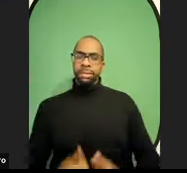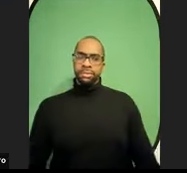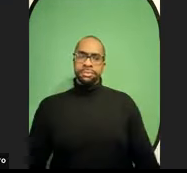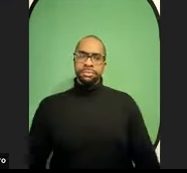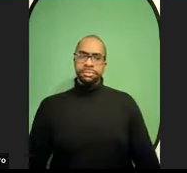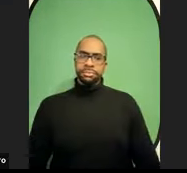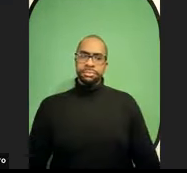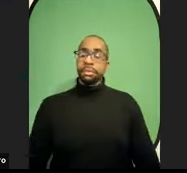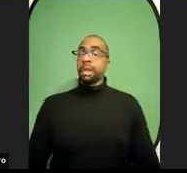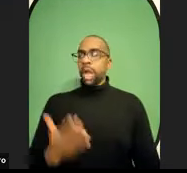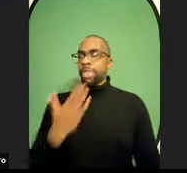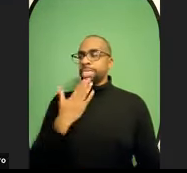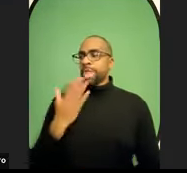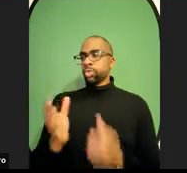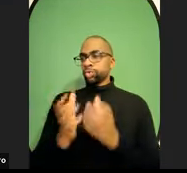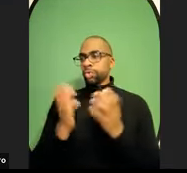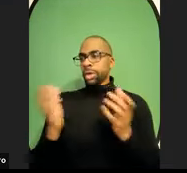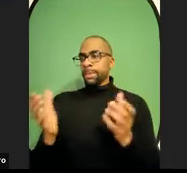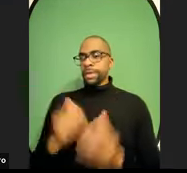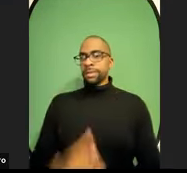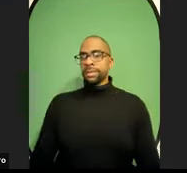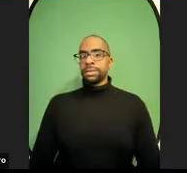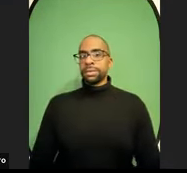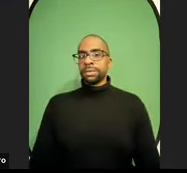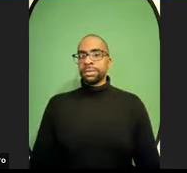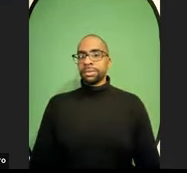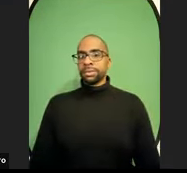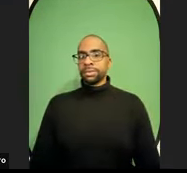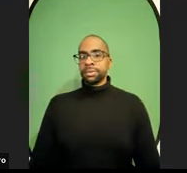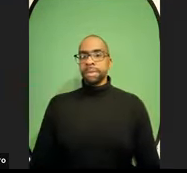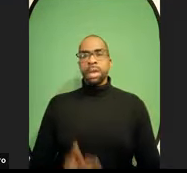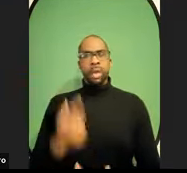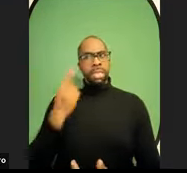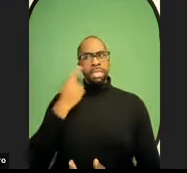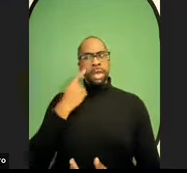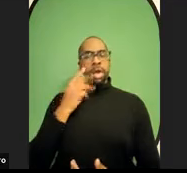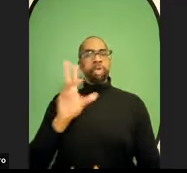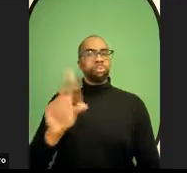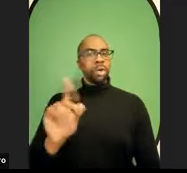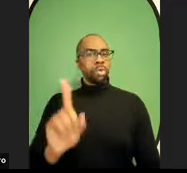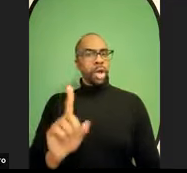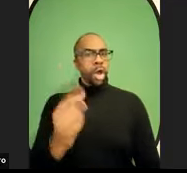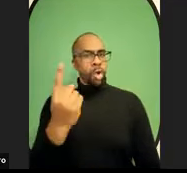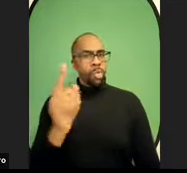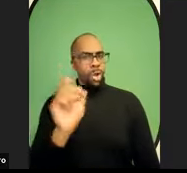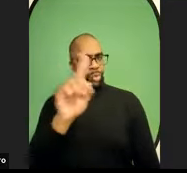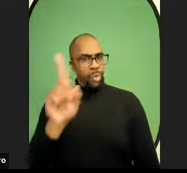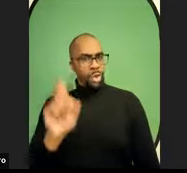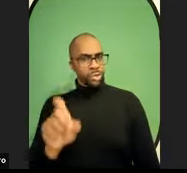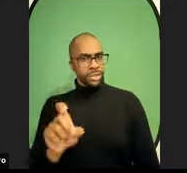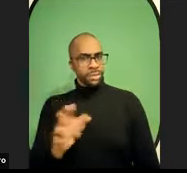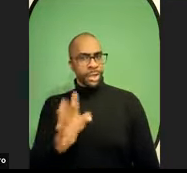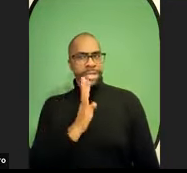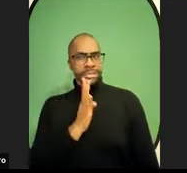a healthy immune system. Thank you so much for that.